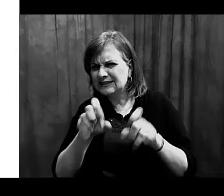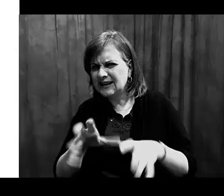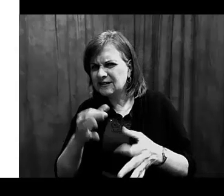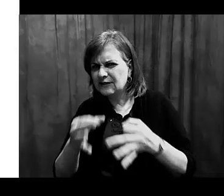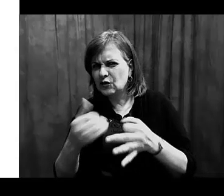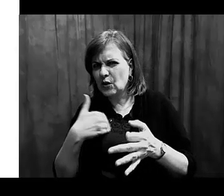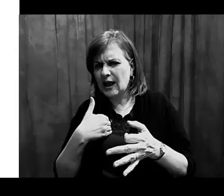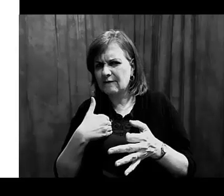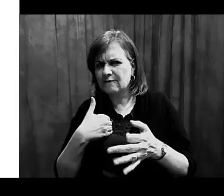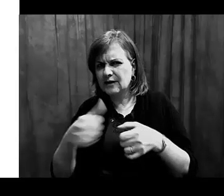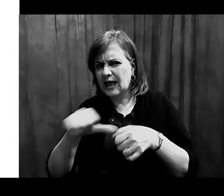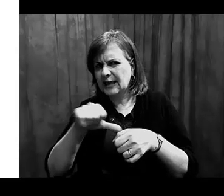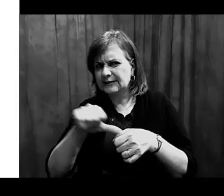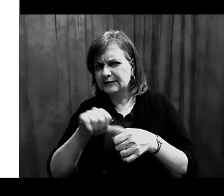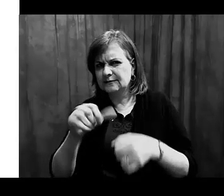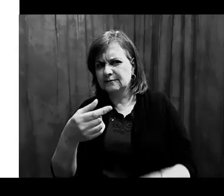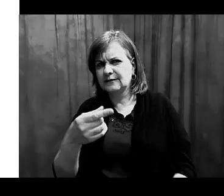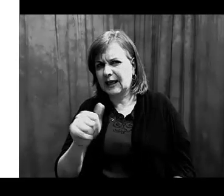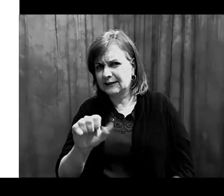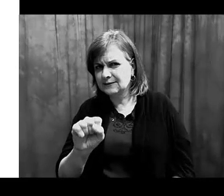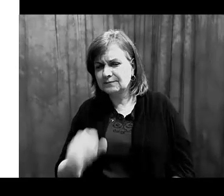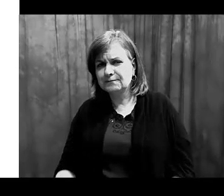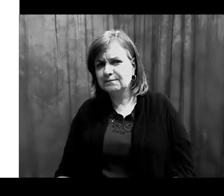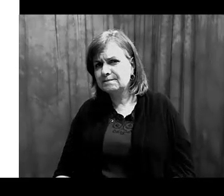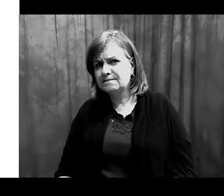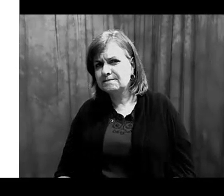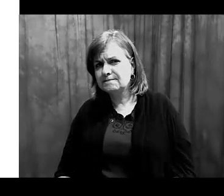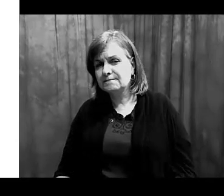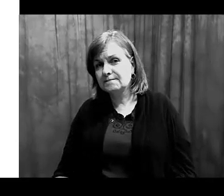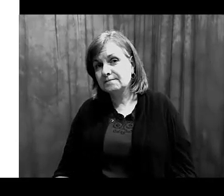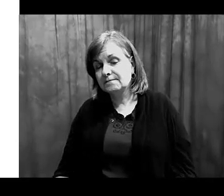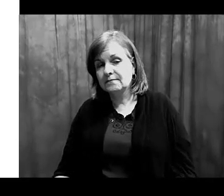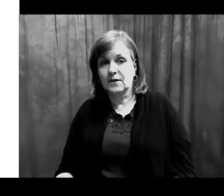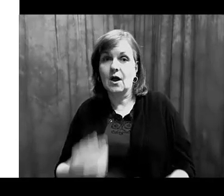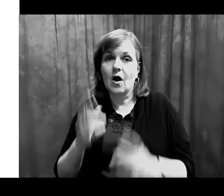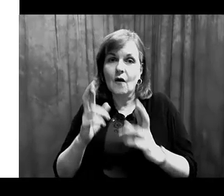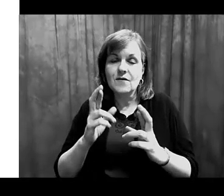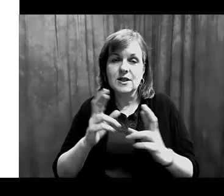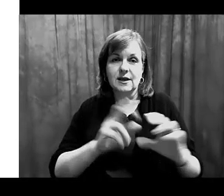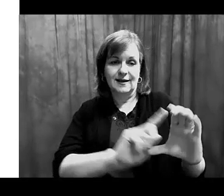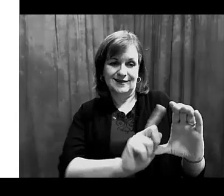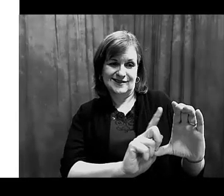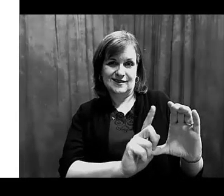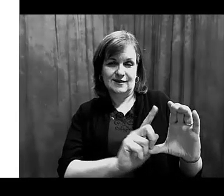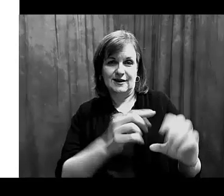how can you check and test whether or not your car has gas?